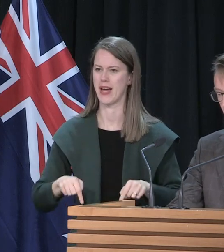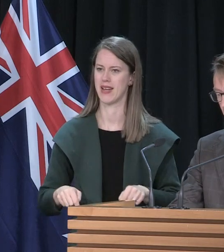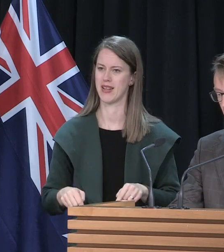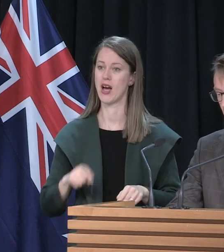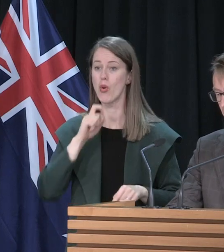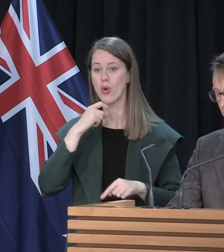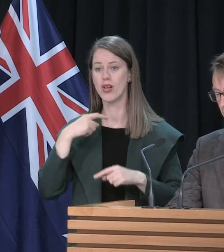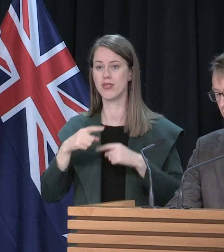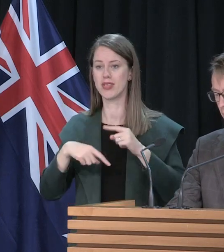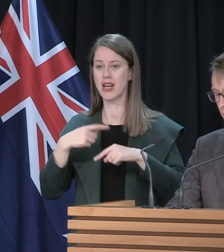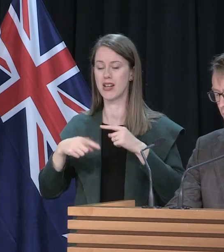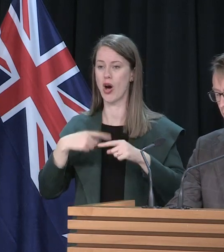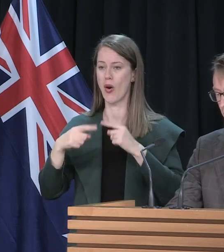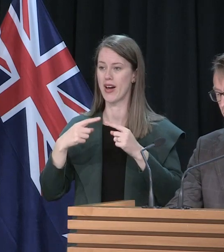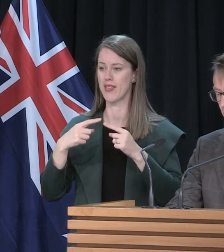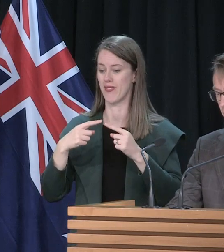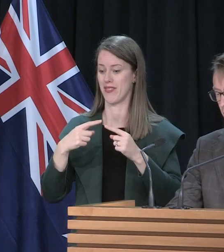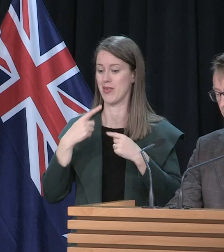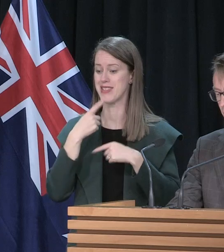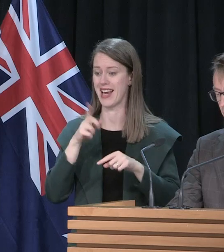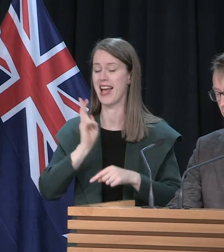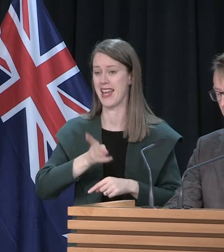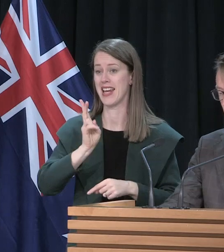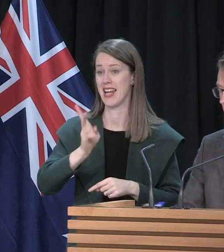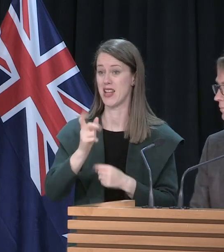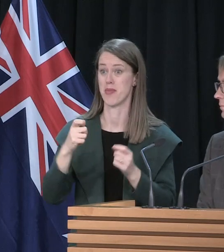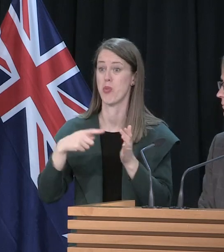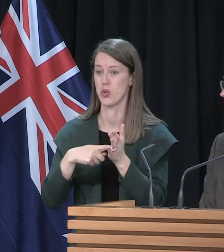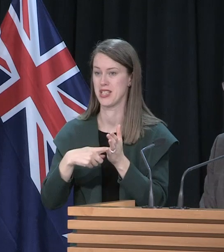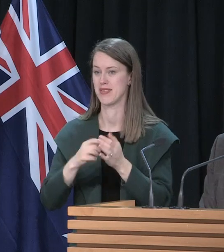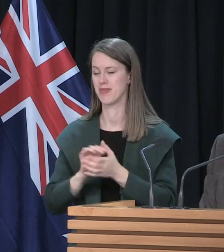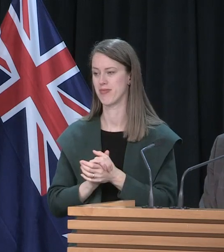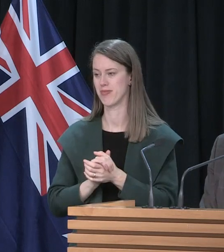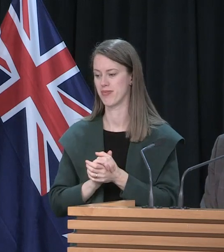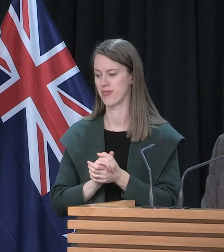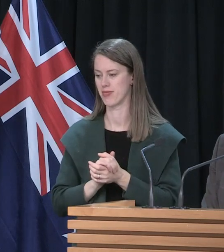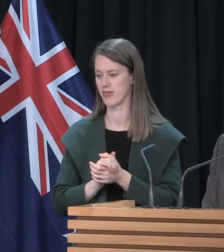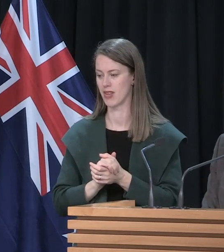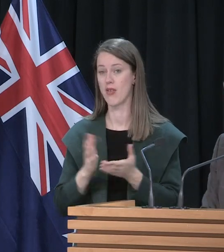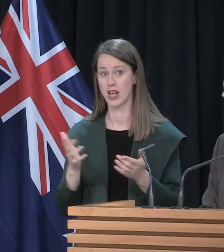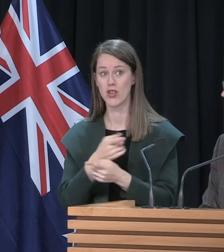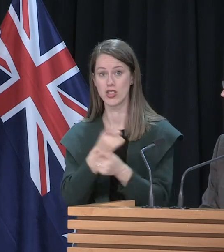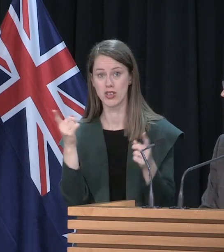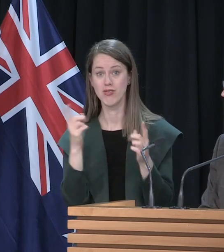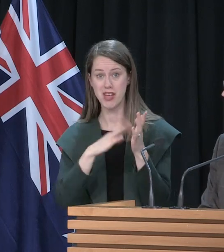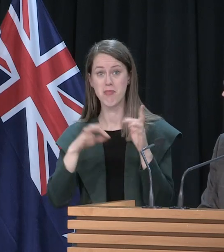also getting people to use the posters. Not in a position the make an announcement on that